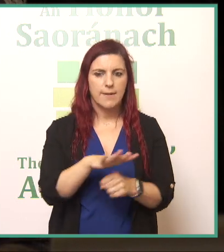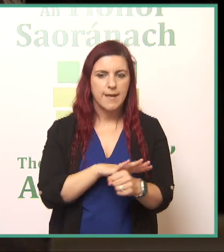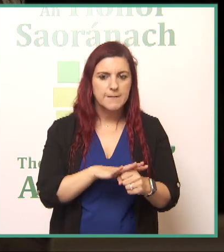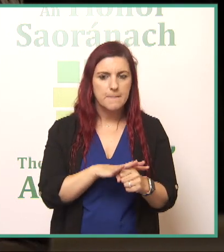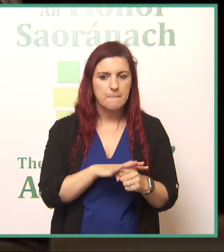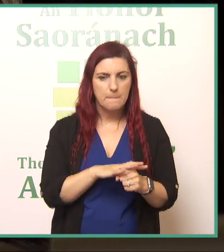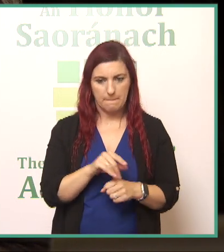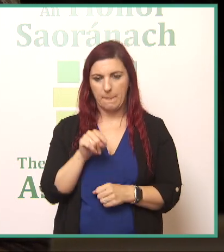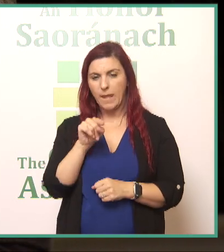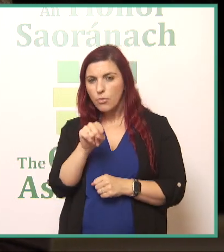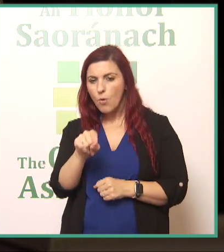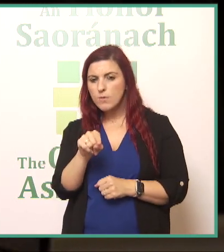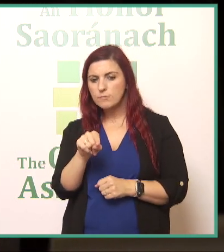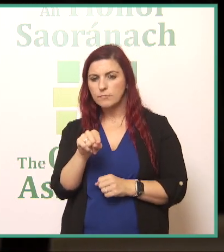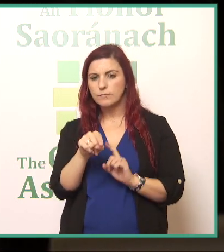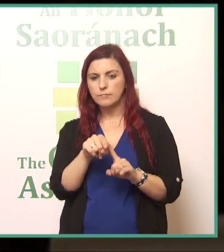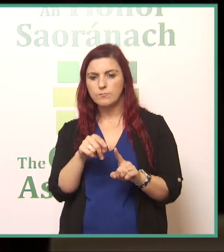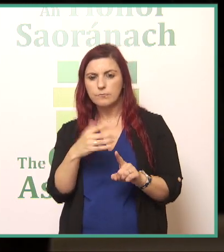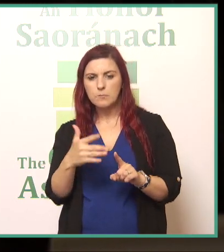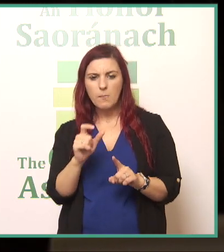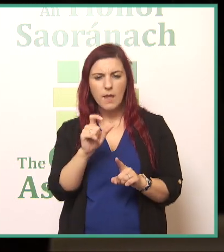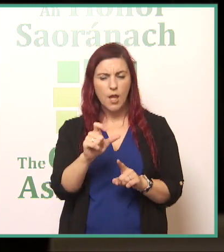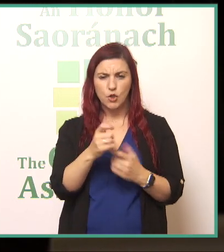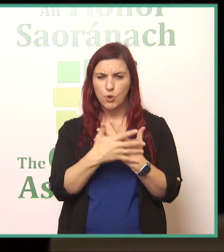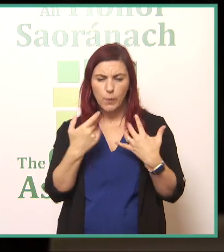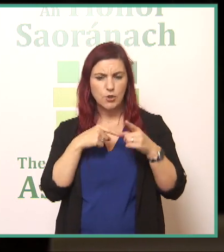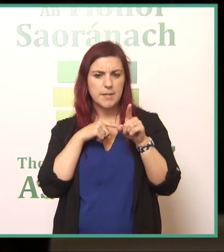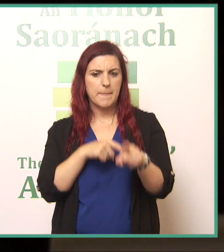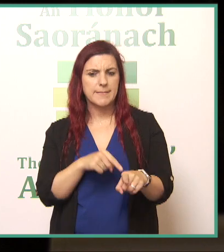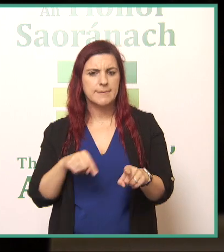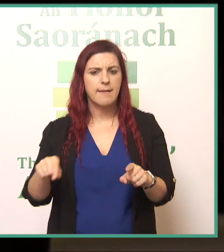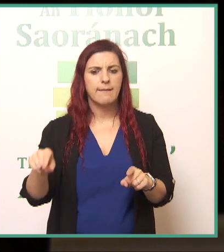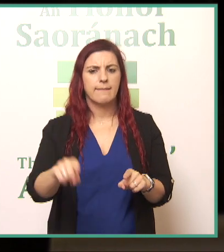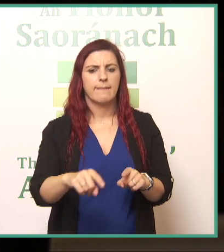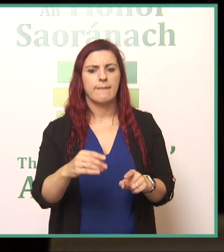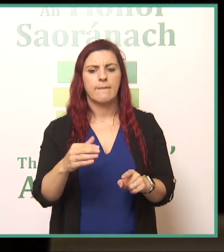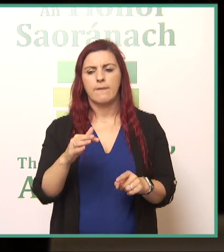poor ones are the right brass monocultures are hugely dependent on fertilizer nitrogen to keep